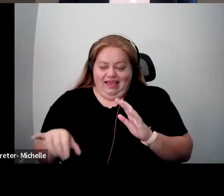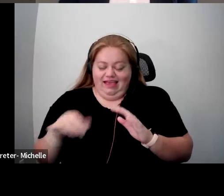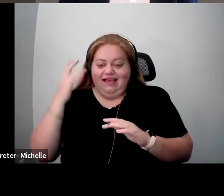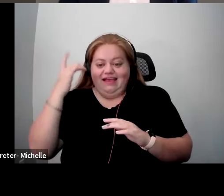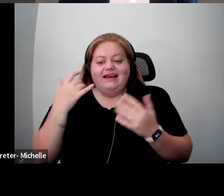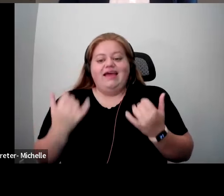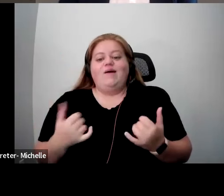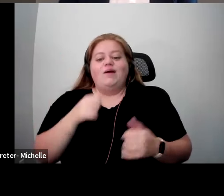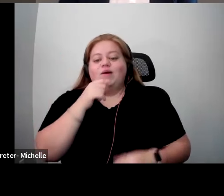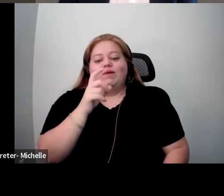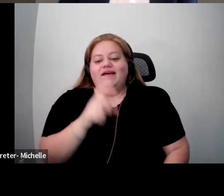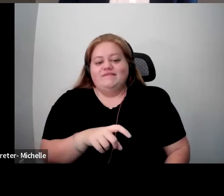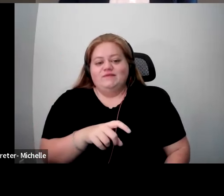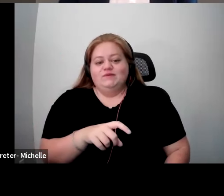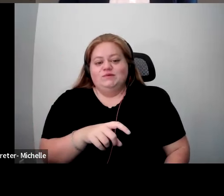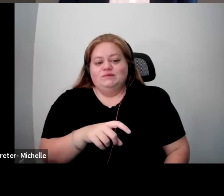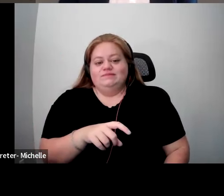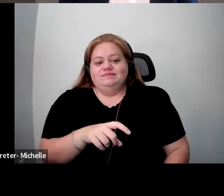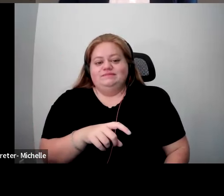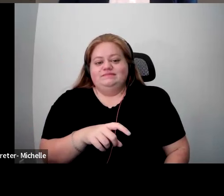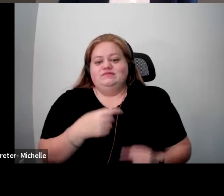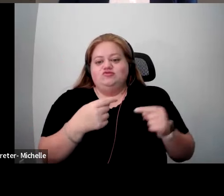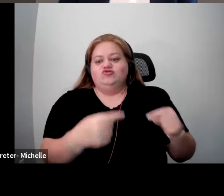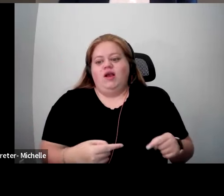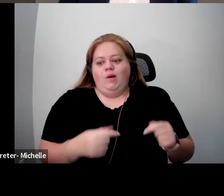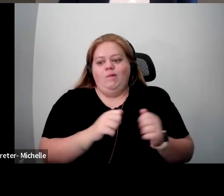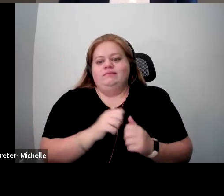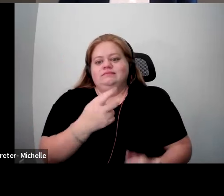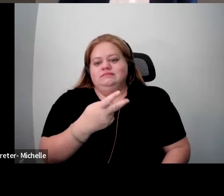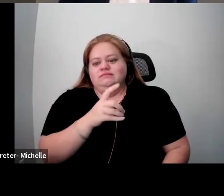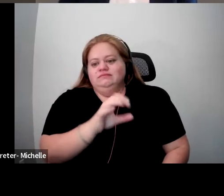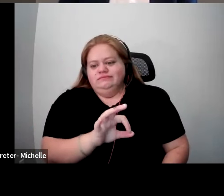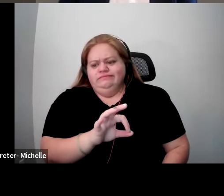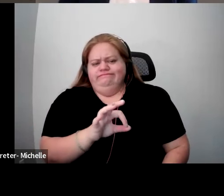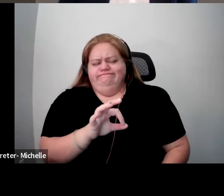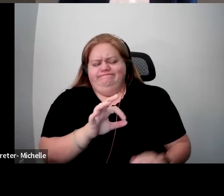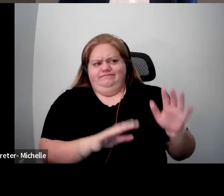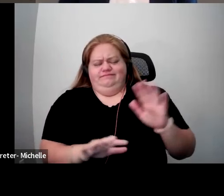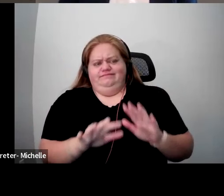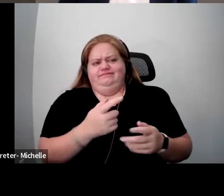don't have to struggle with PDF to read it.